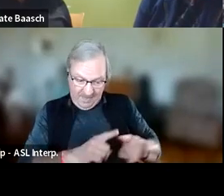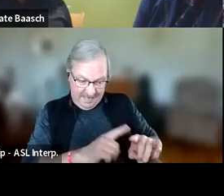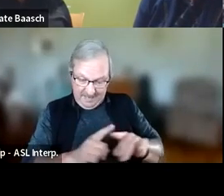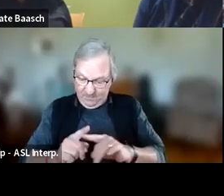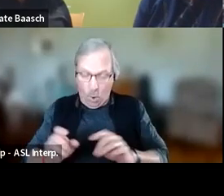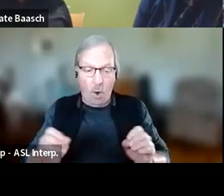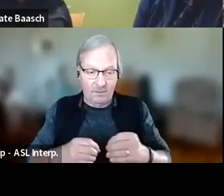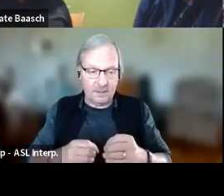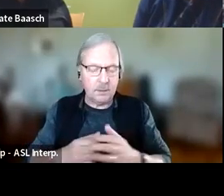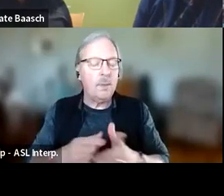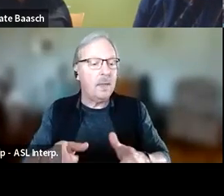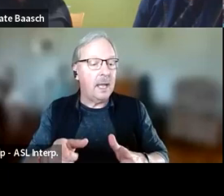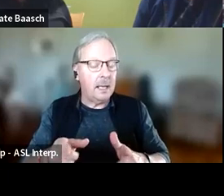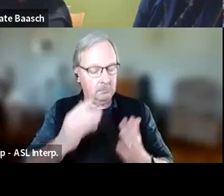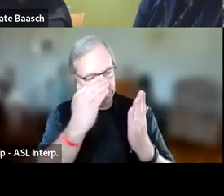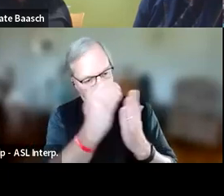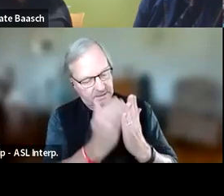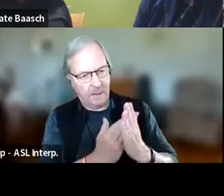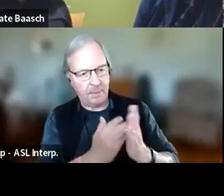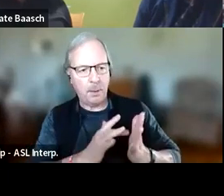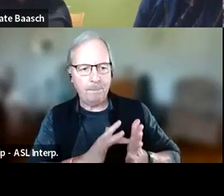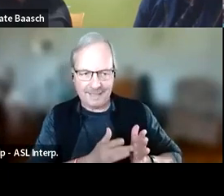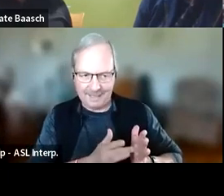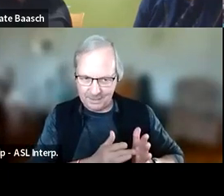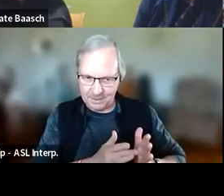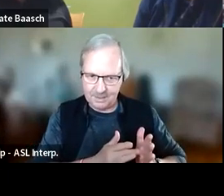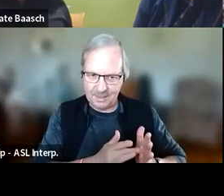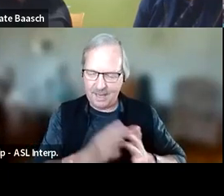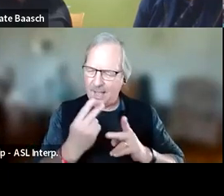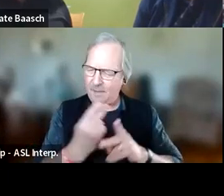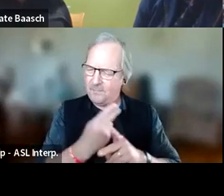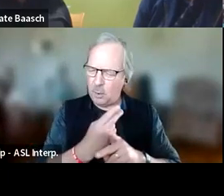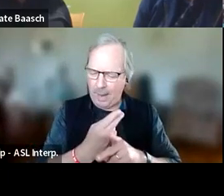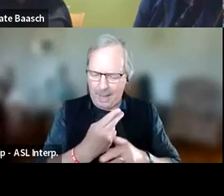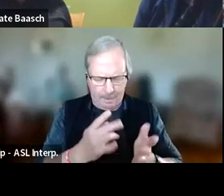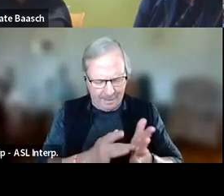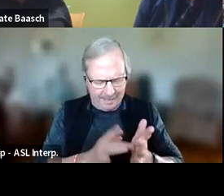when they start listing out their medications, figure out what those medications are for, ask them,